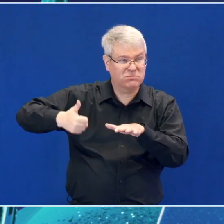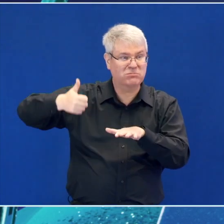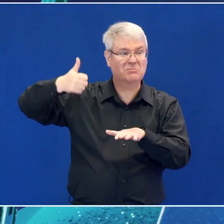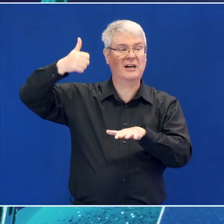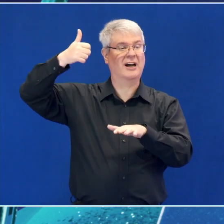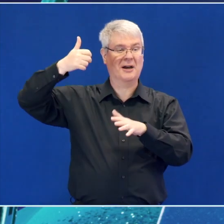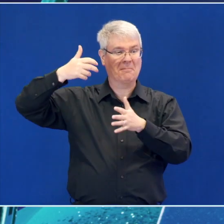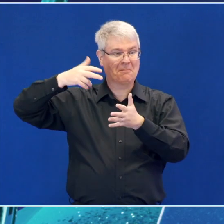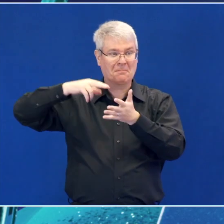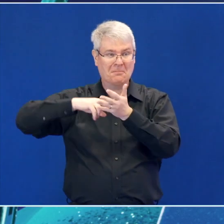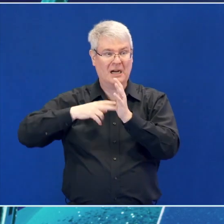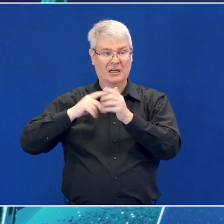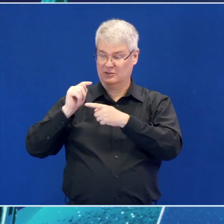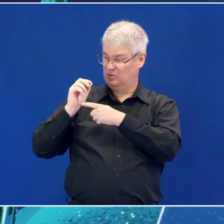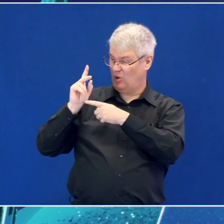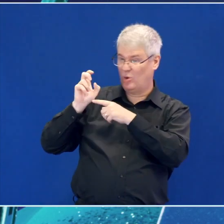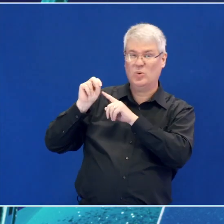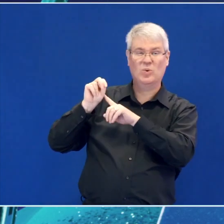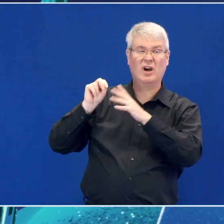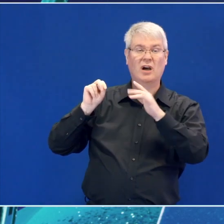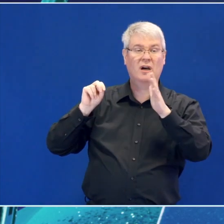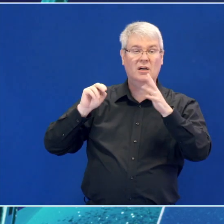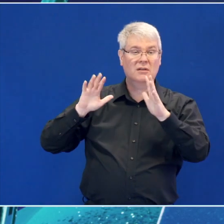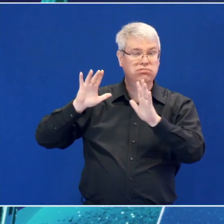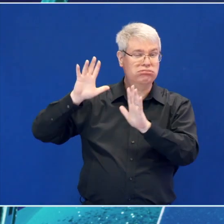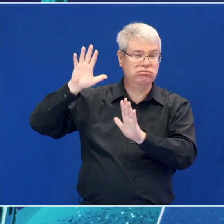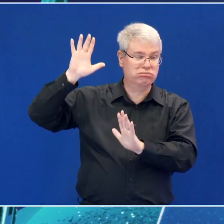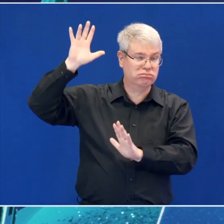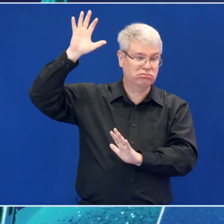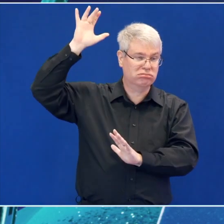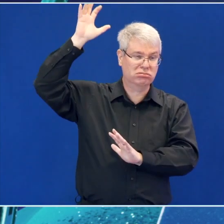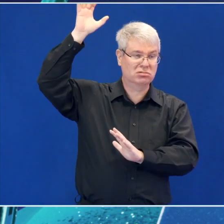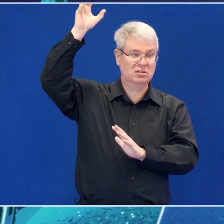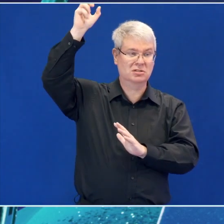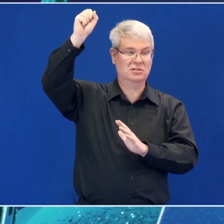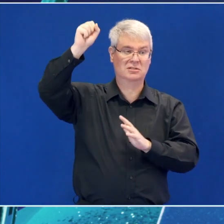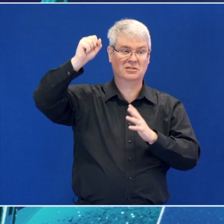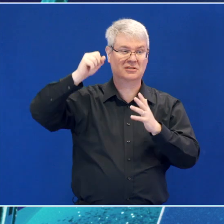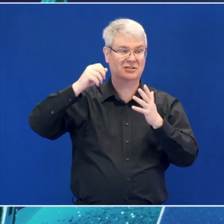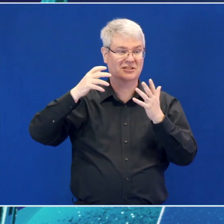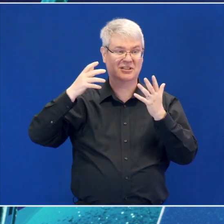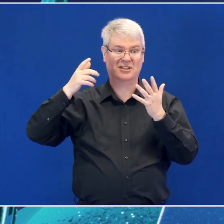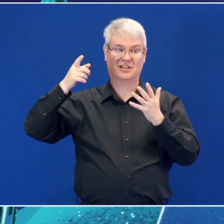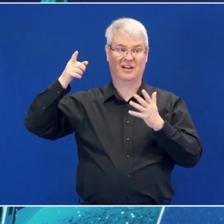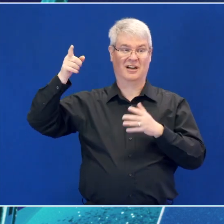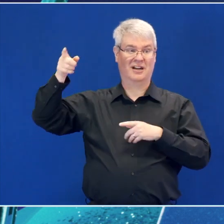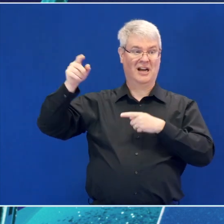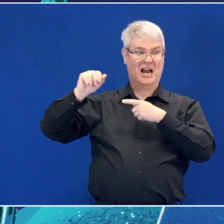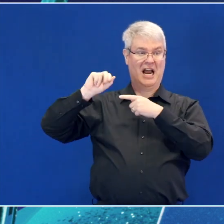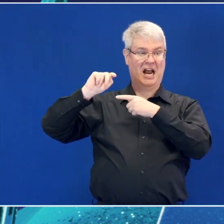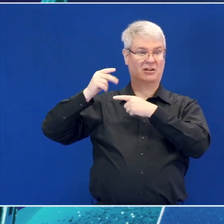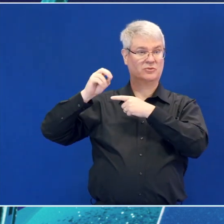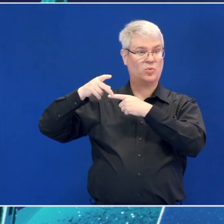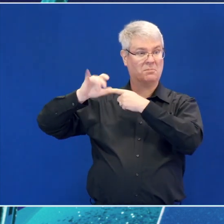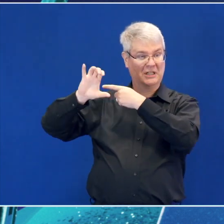And I think in Eric's study that he did, that was one of the first things they ran into. So I think what you've got to do is you've got